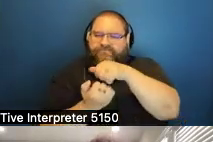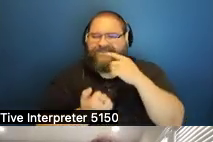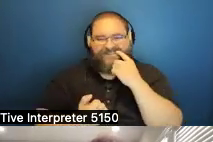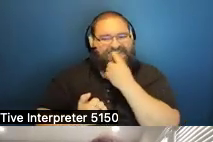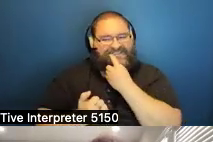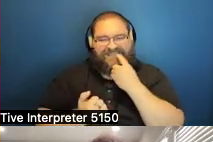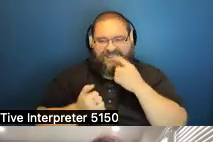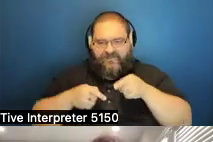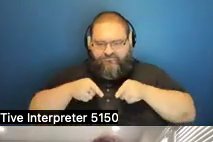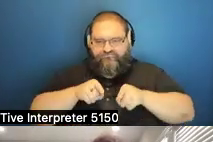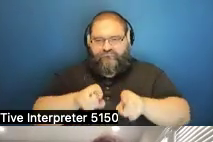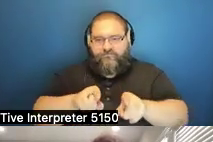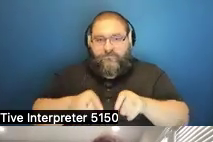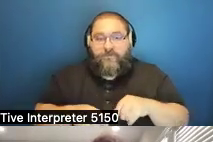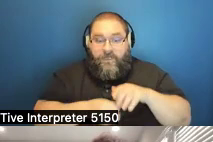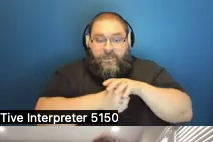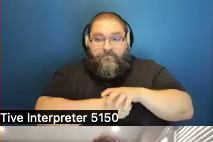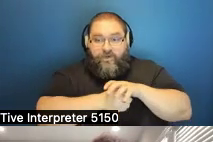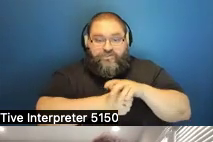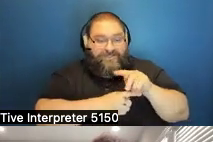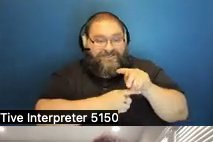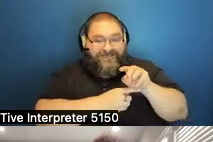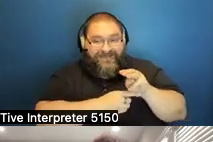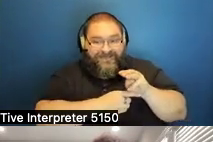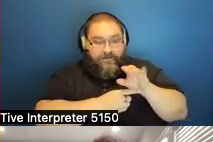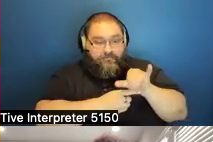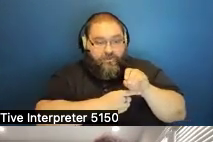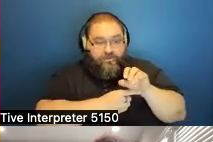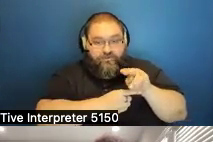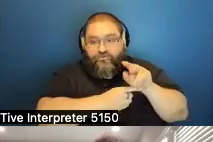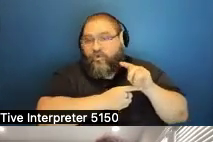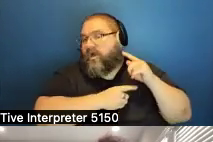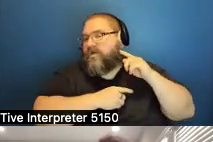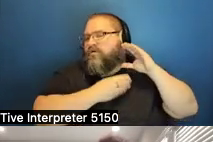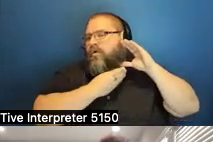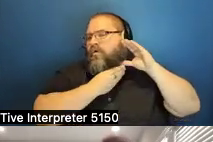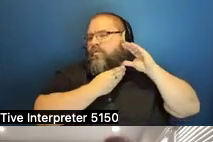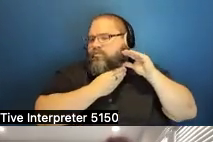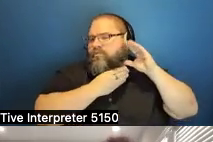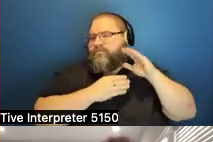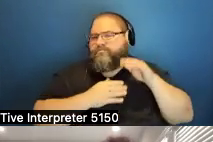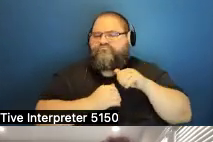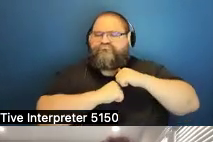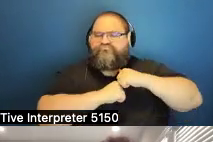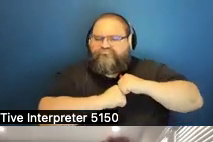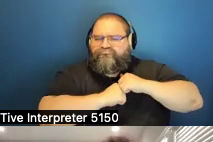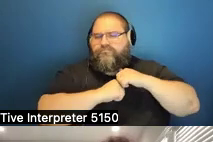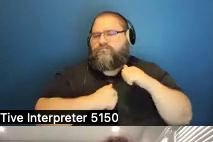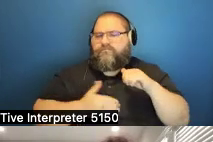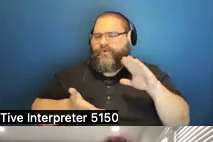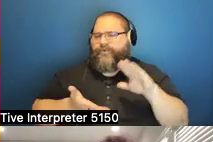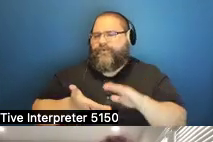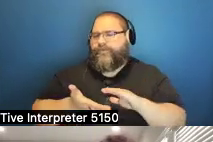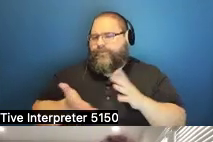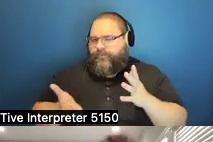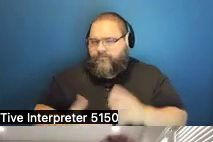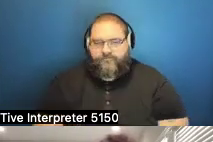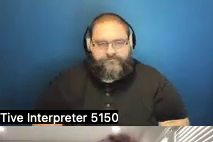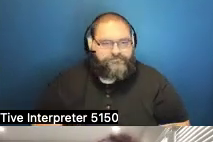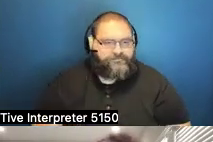of the TM joint. 19:48:20 All right.